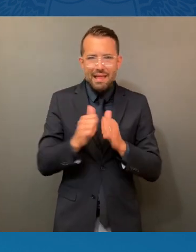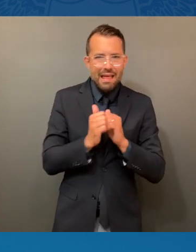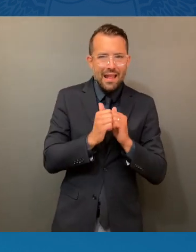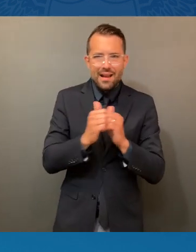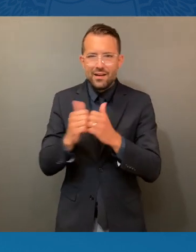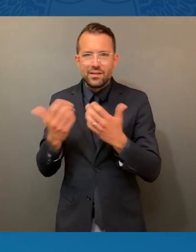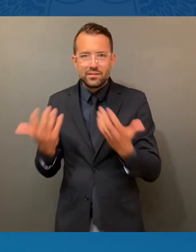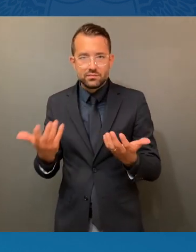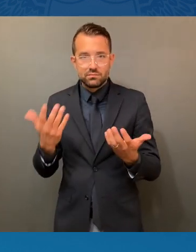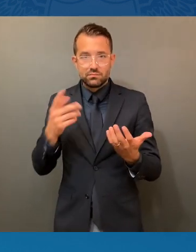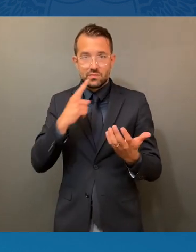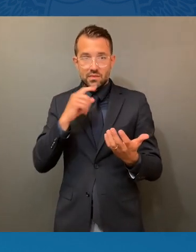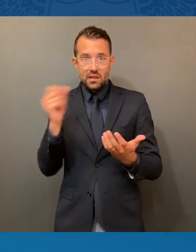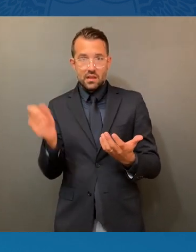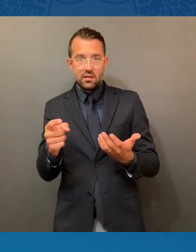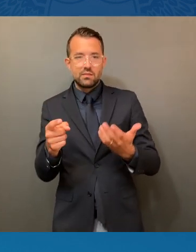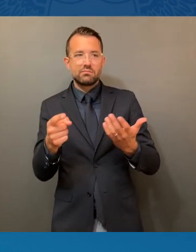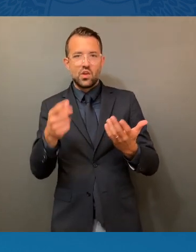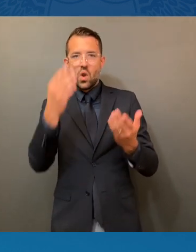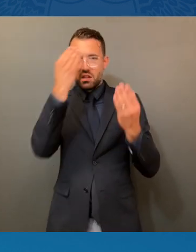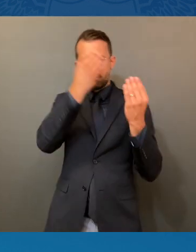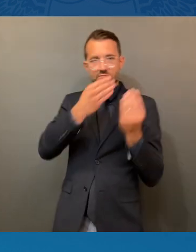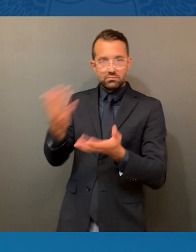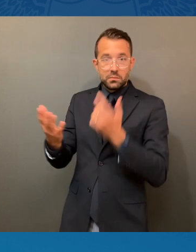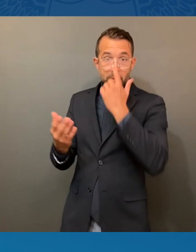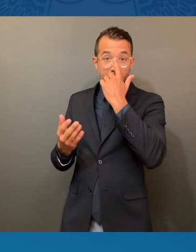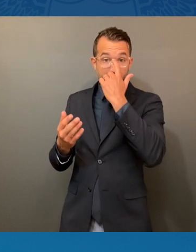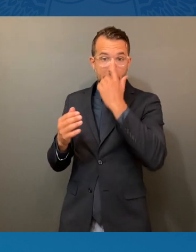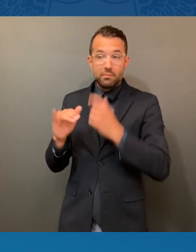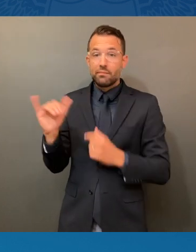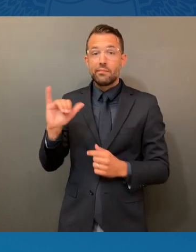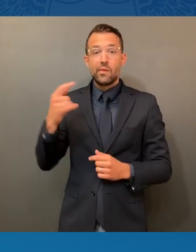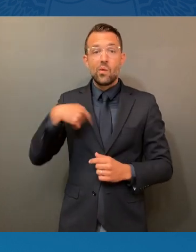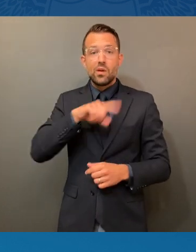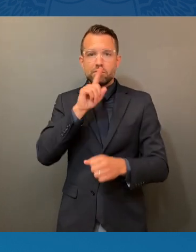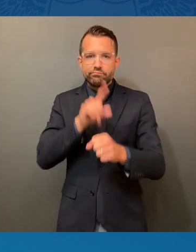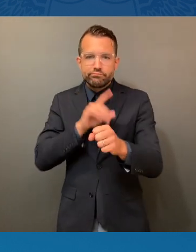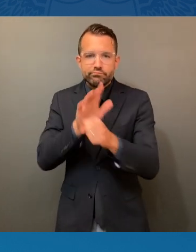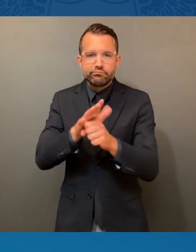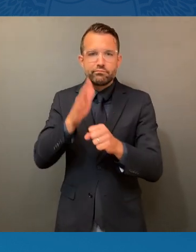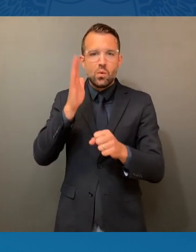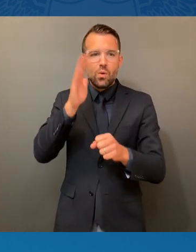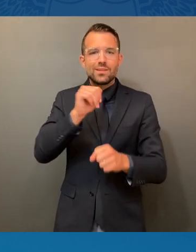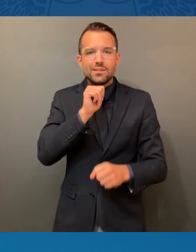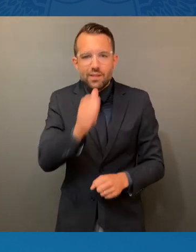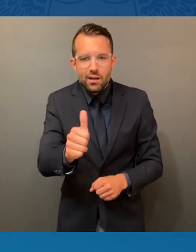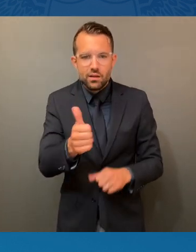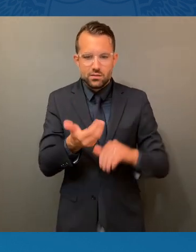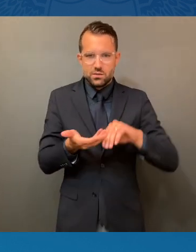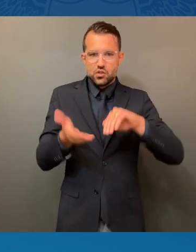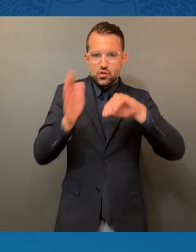As we promised, we will not raise taxes on families making less than $400,000 a year.